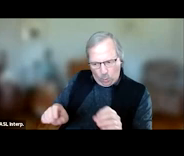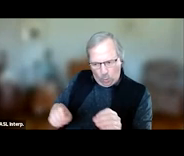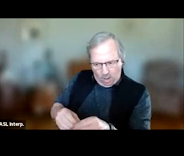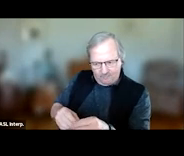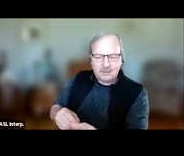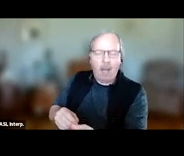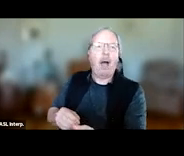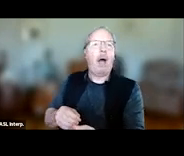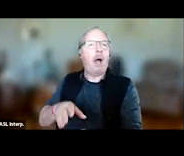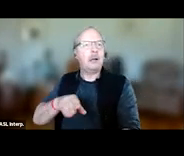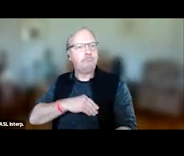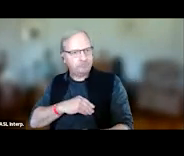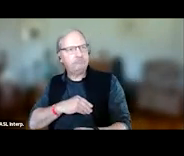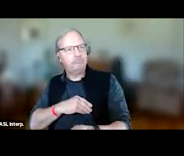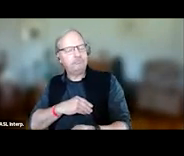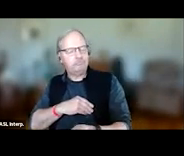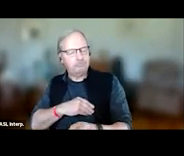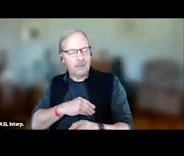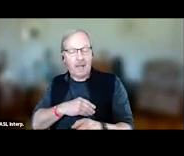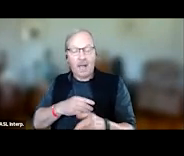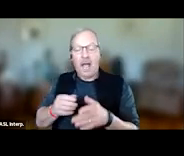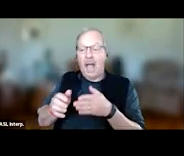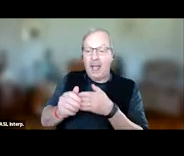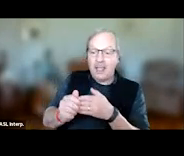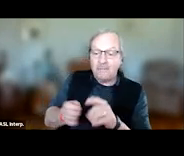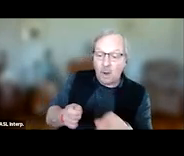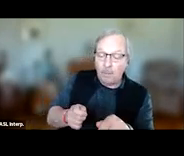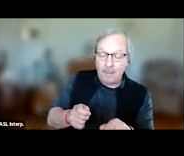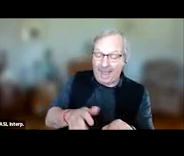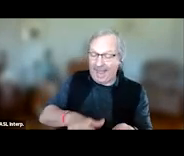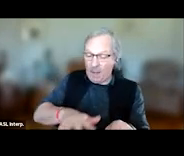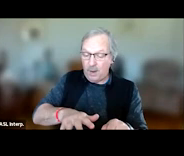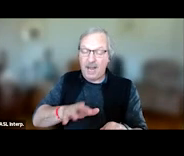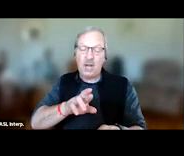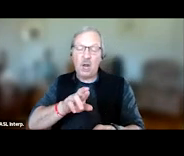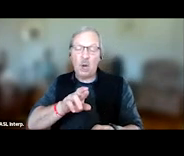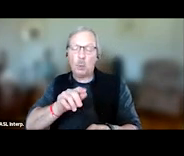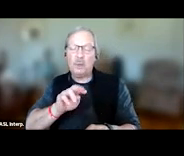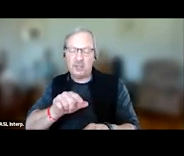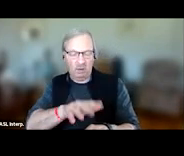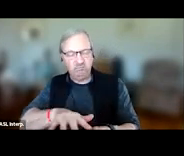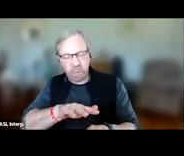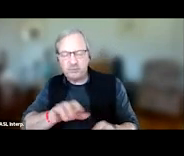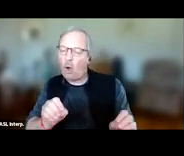oftentimes with direction from area and regional offices. A note that, you know, collaboration with SSA and DDS,